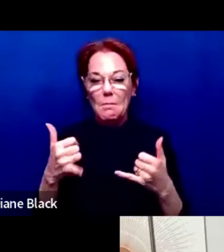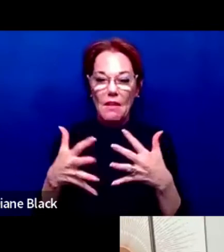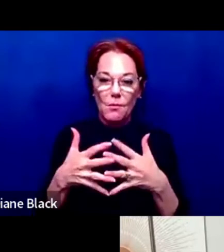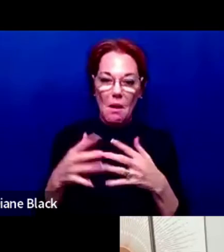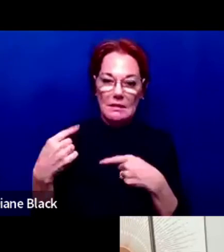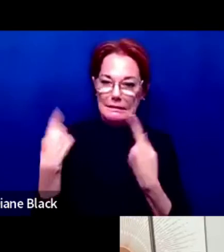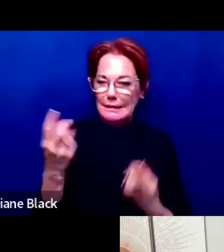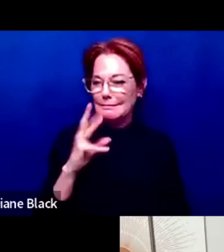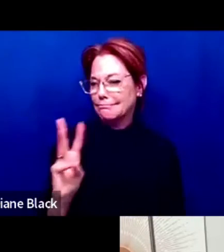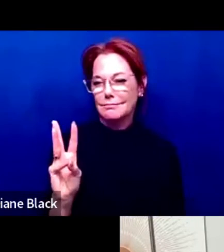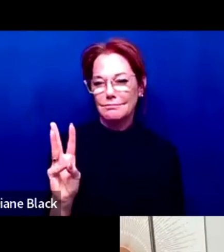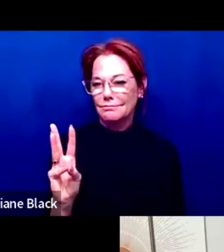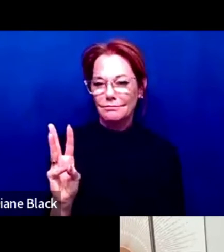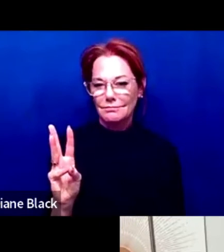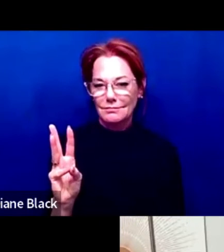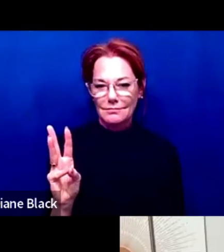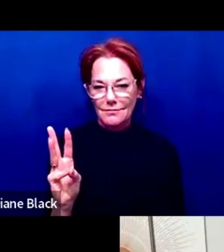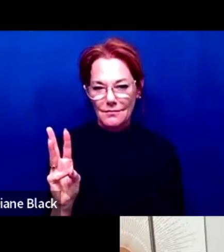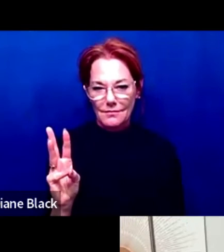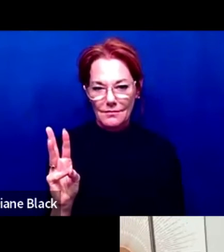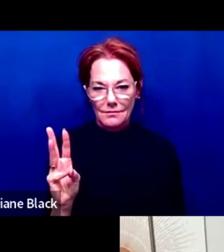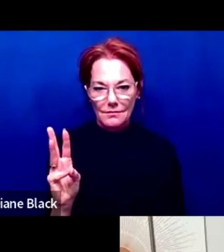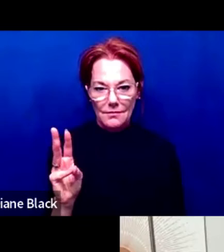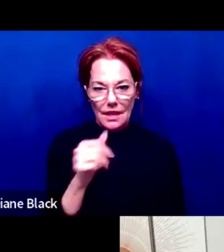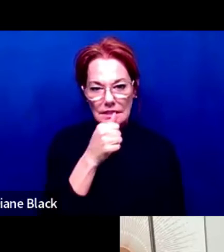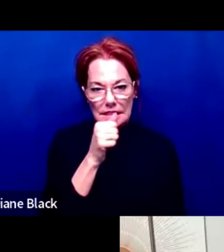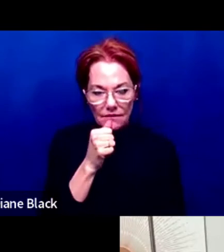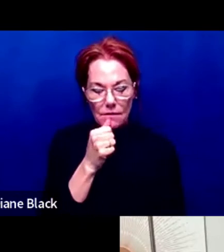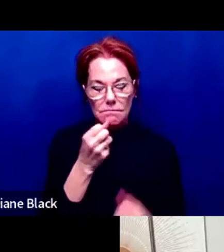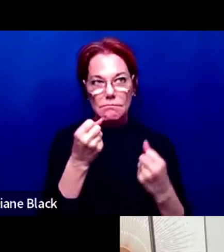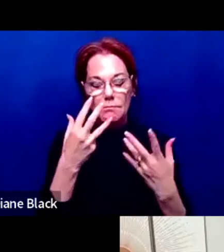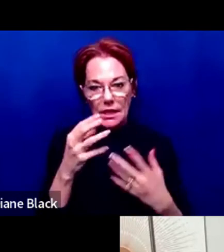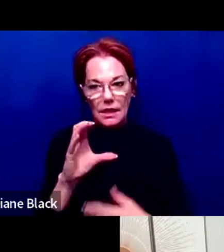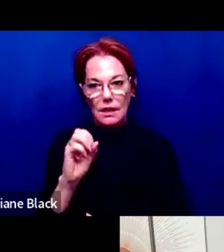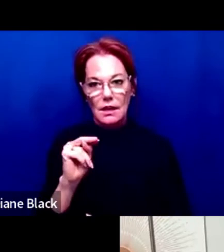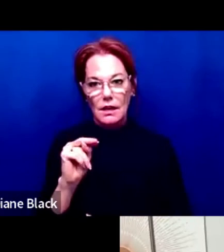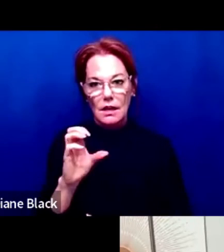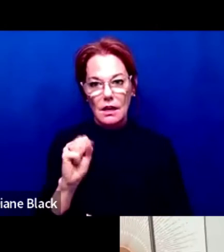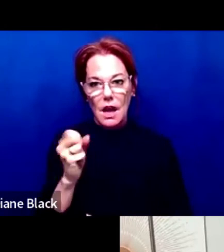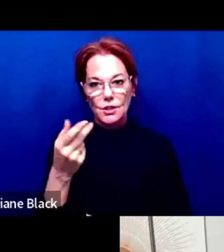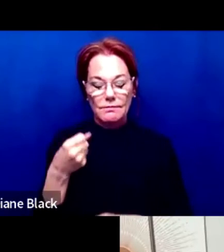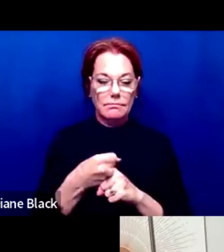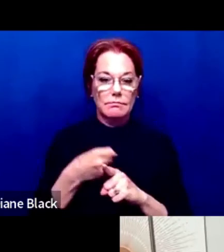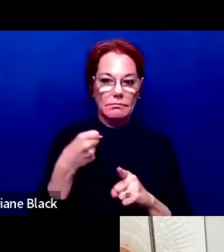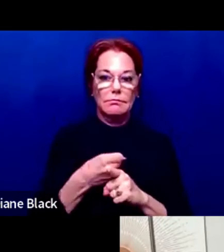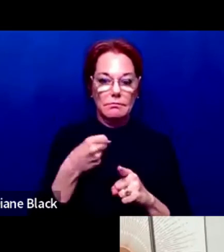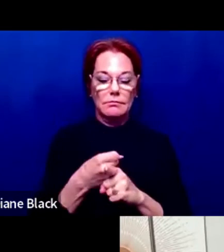suffered multiple concussions just based off of just how football was taught back when I was growing up, you know, what